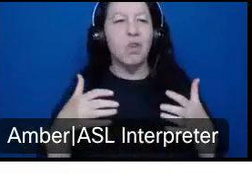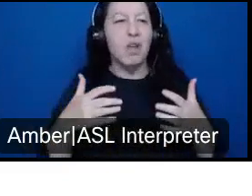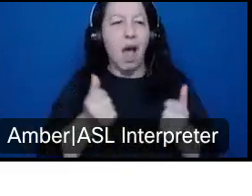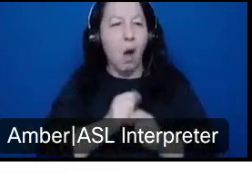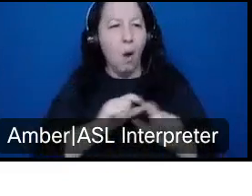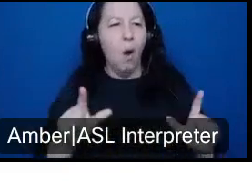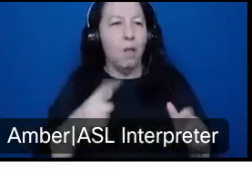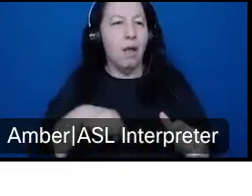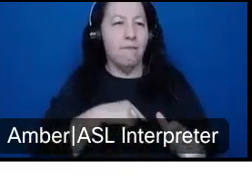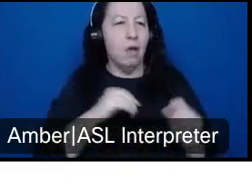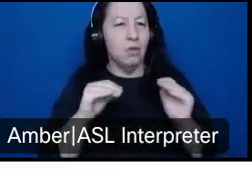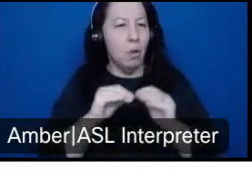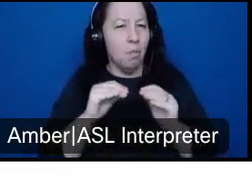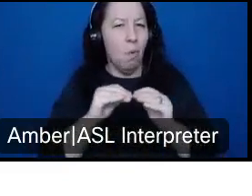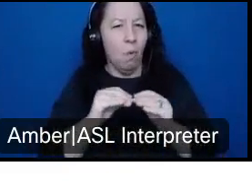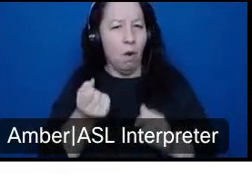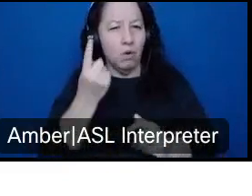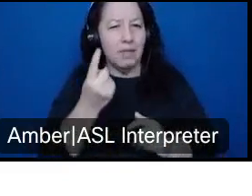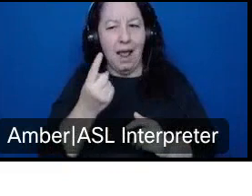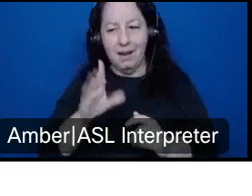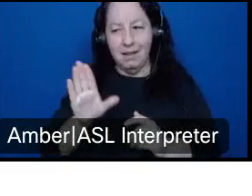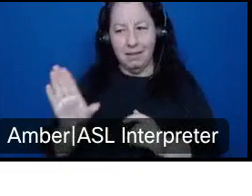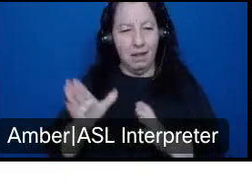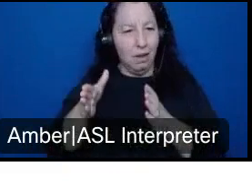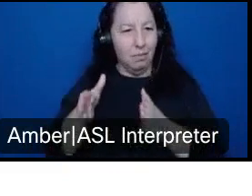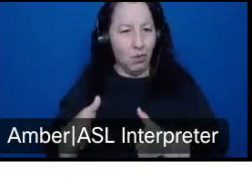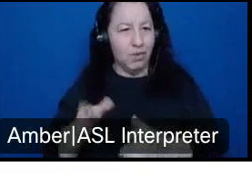What does the person really need? Thank you.